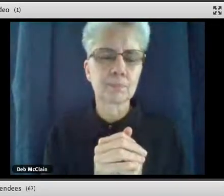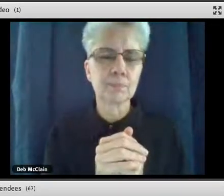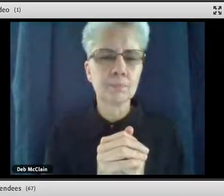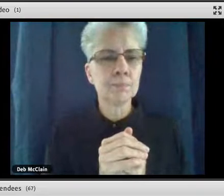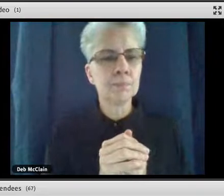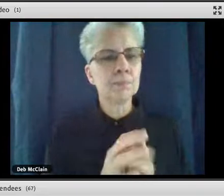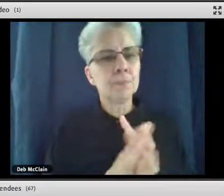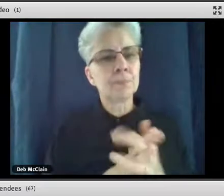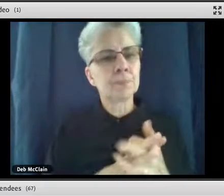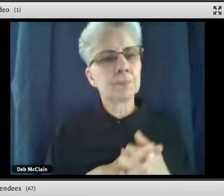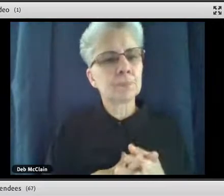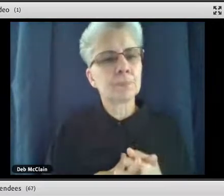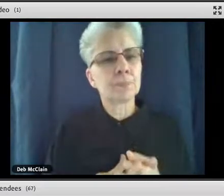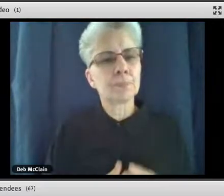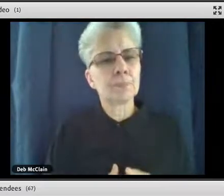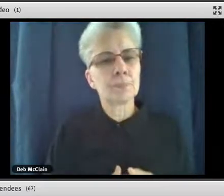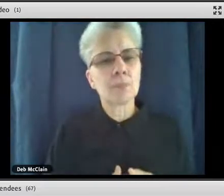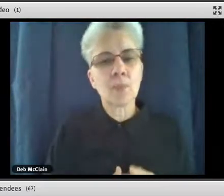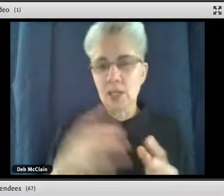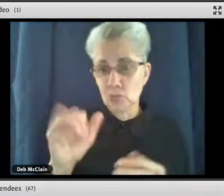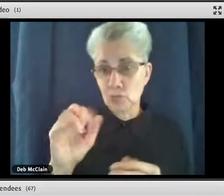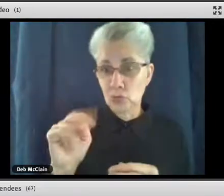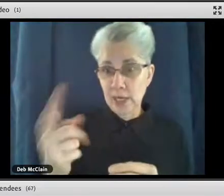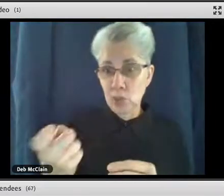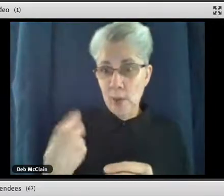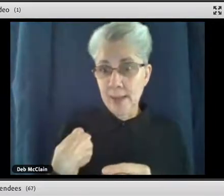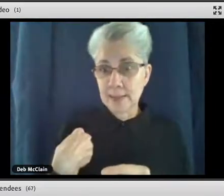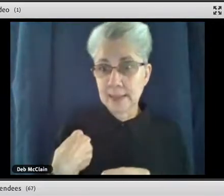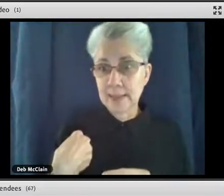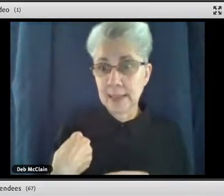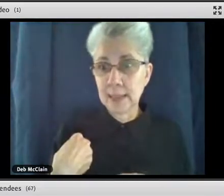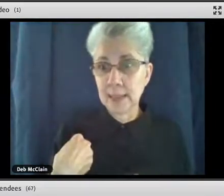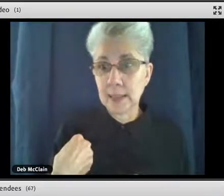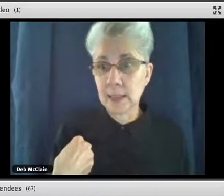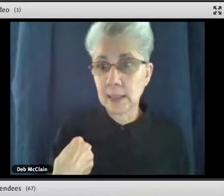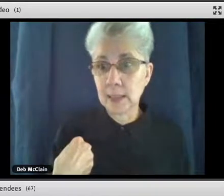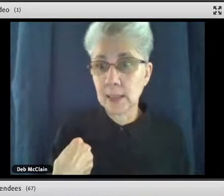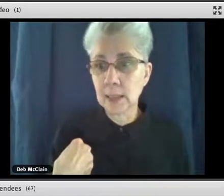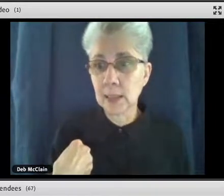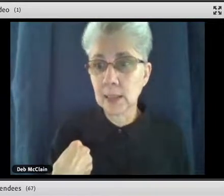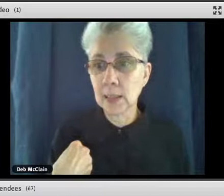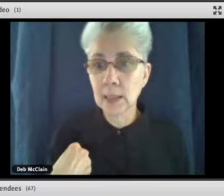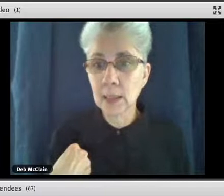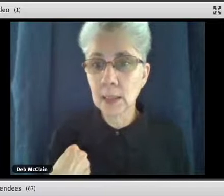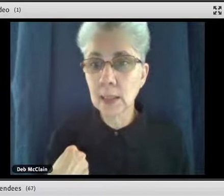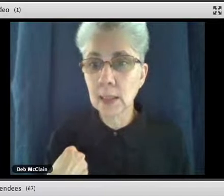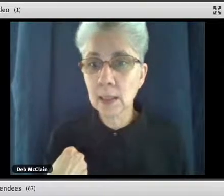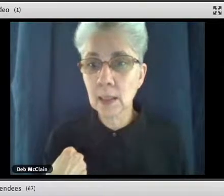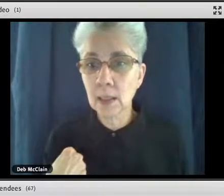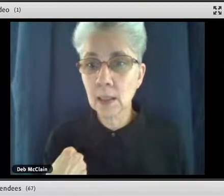Okay, so it's really helpful to code this one. So, Janet, you're asking